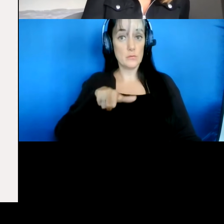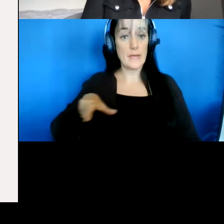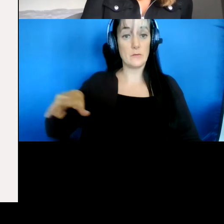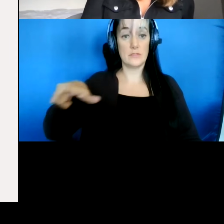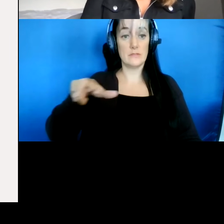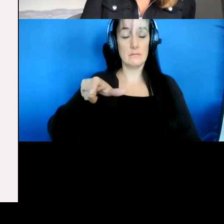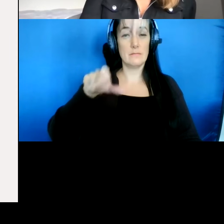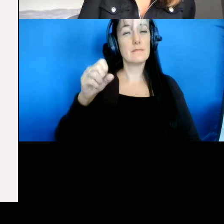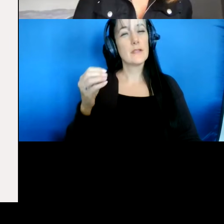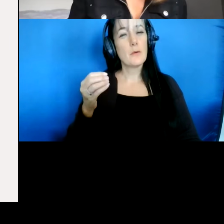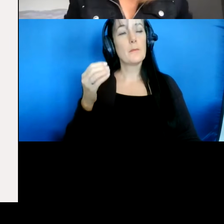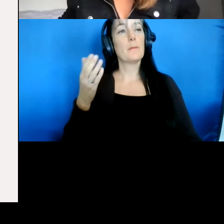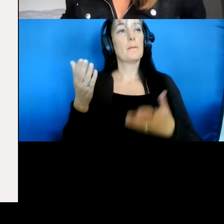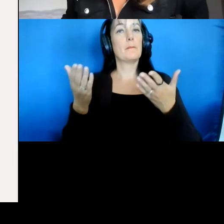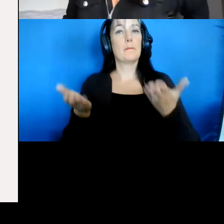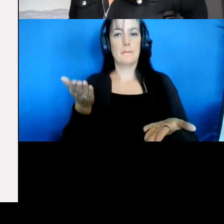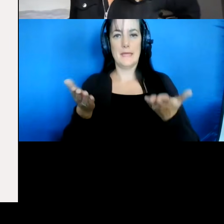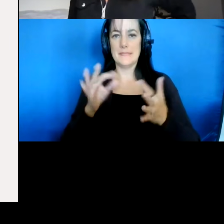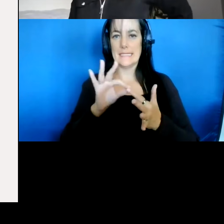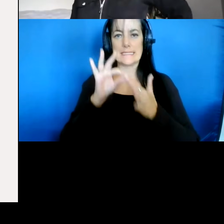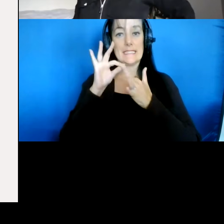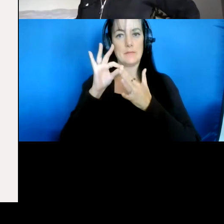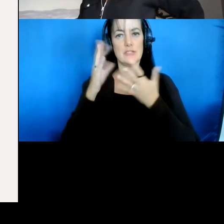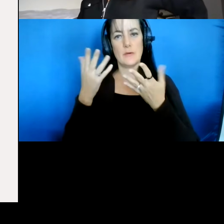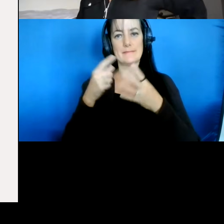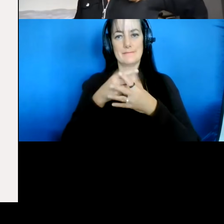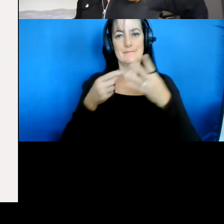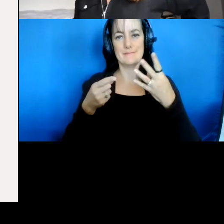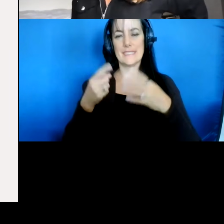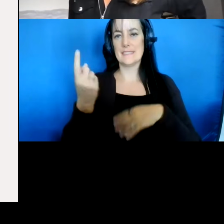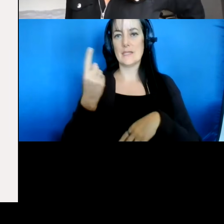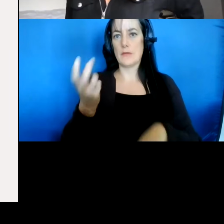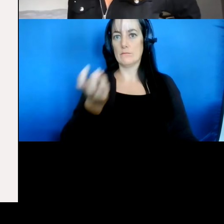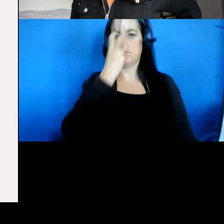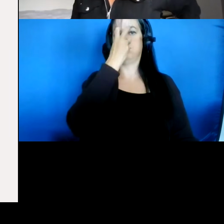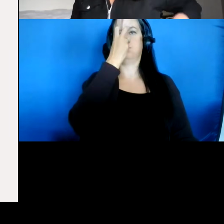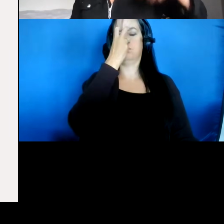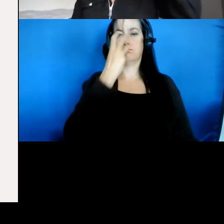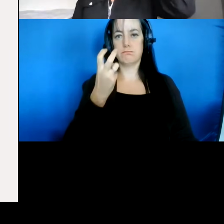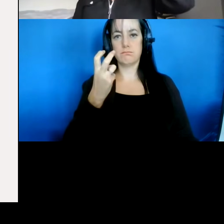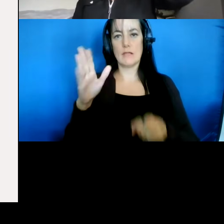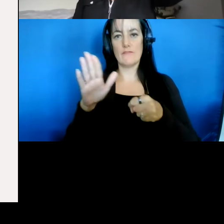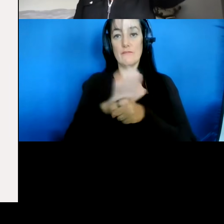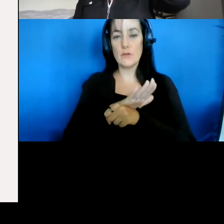exception of somebody who is fully blind and fully reliant on a screen reader, or somebody